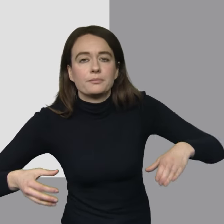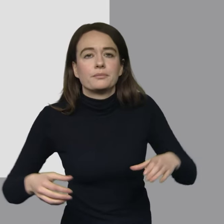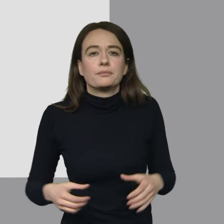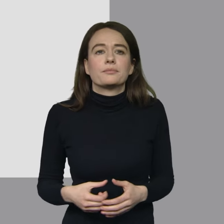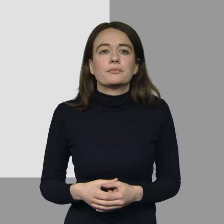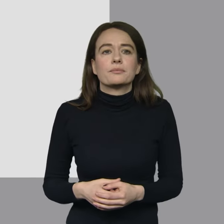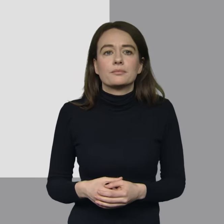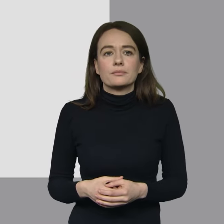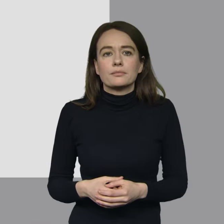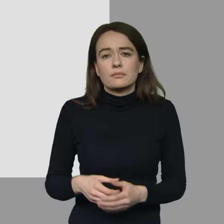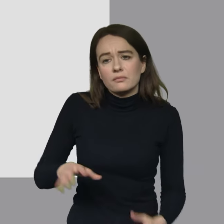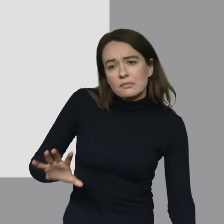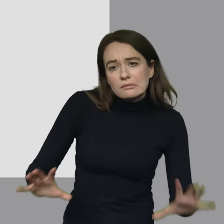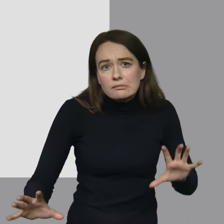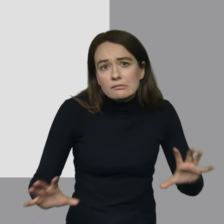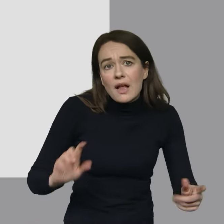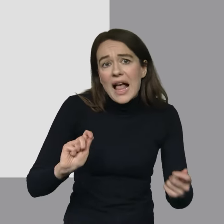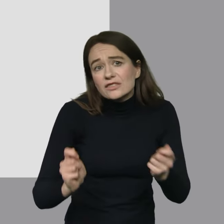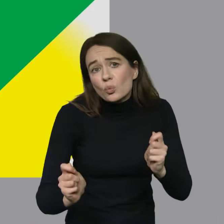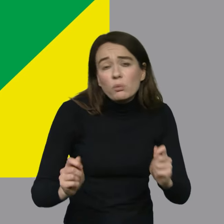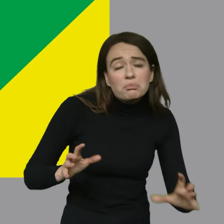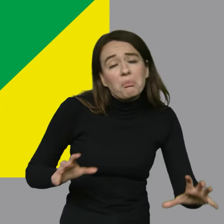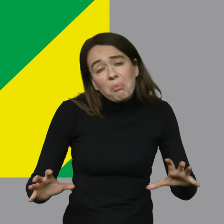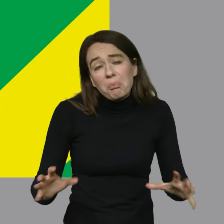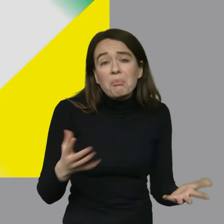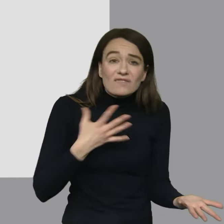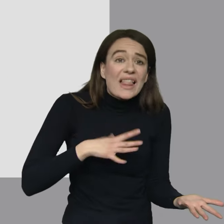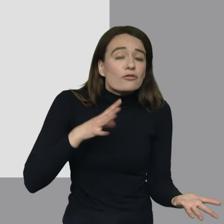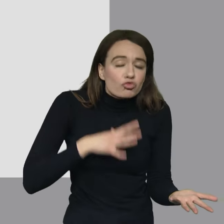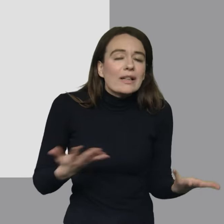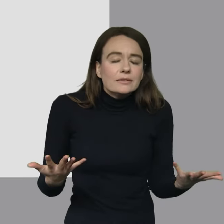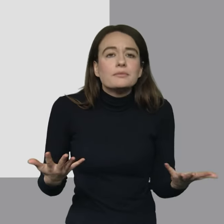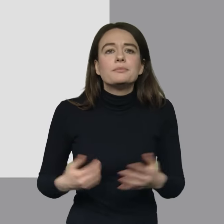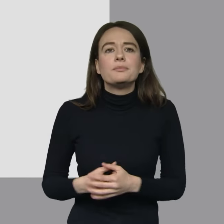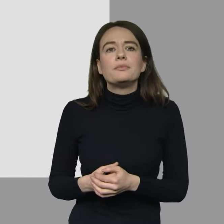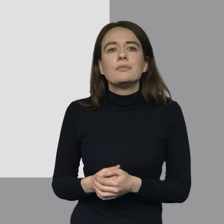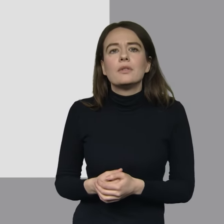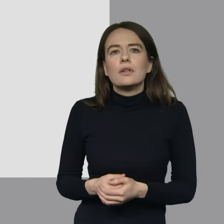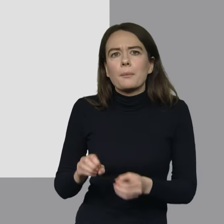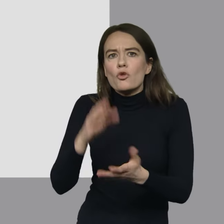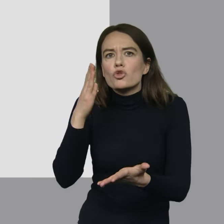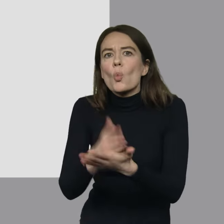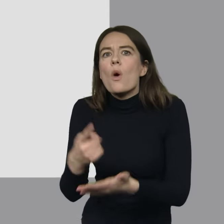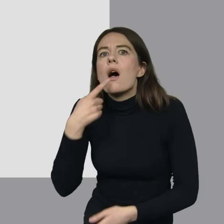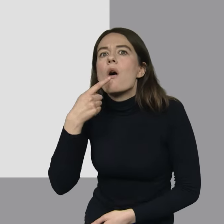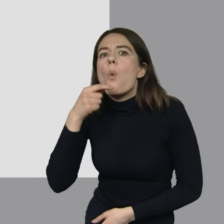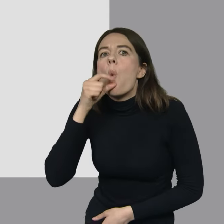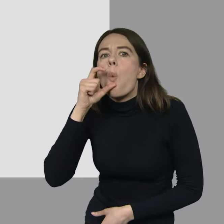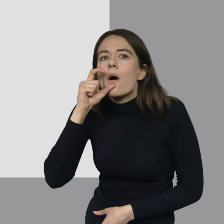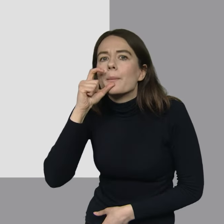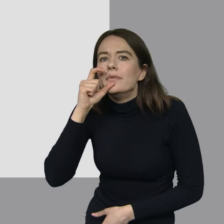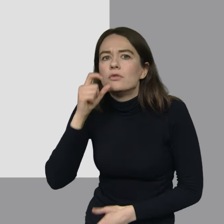Adjust them as necessary. Ensure, the airway is open and recheck the casualty is breathing.